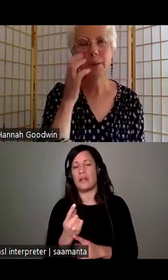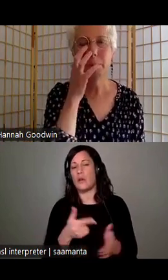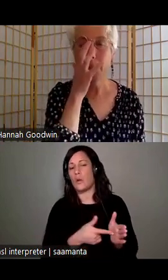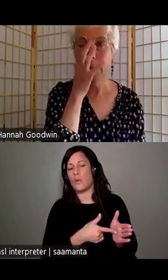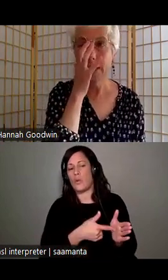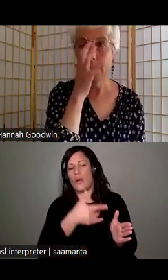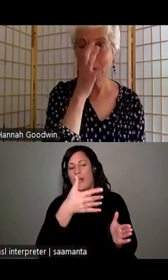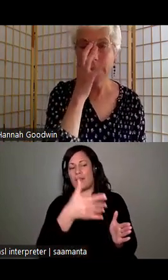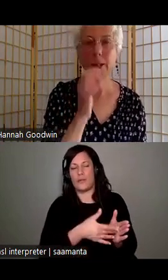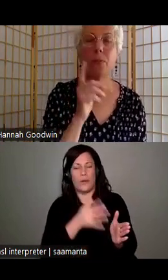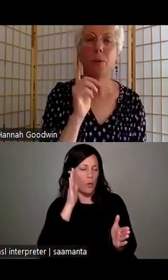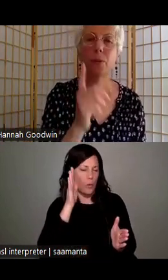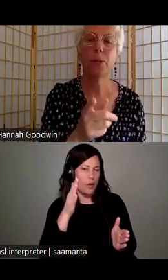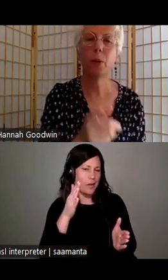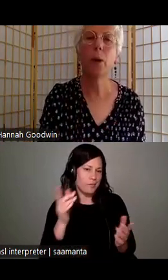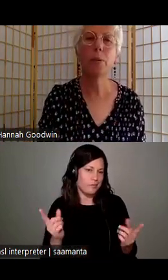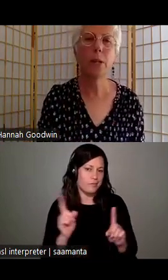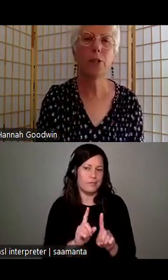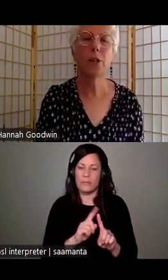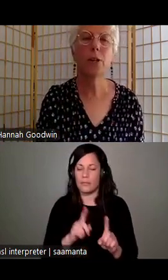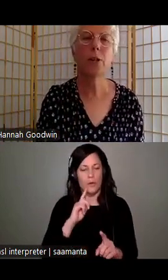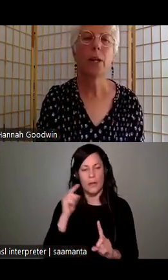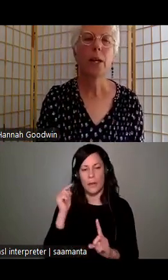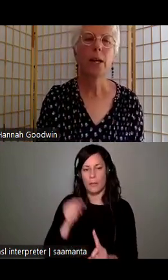but really they're intended to be one presenter.